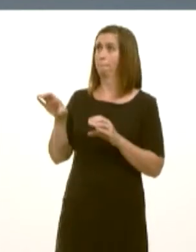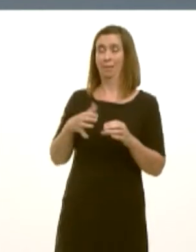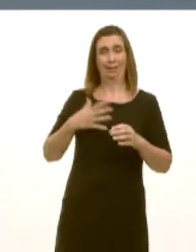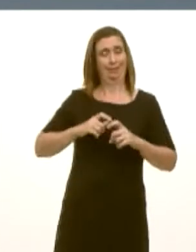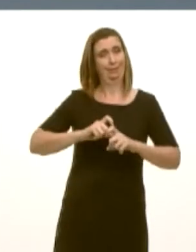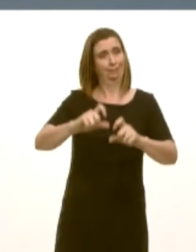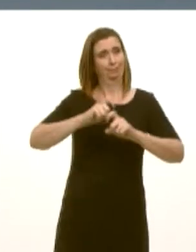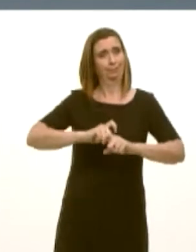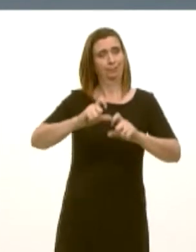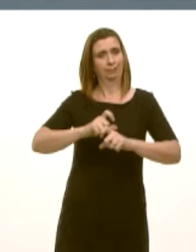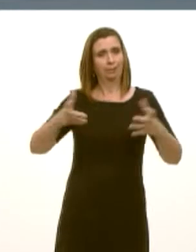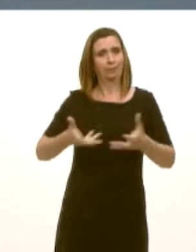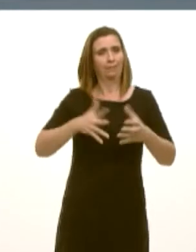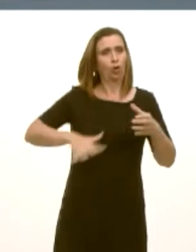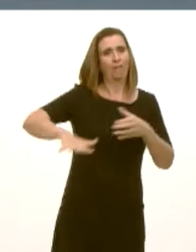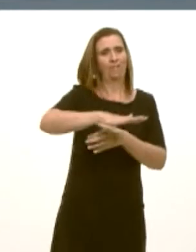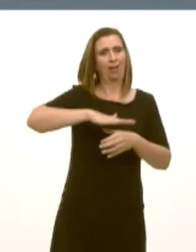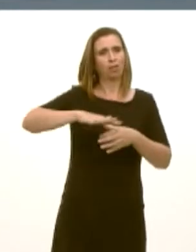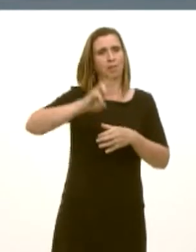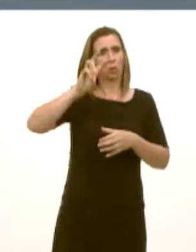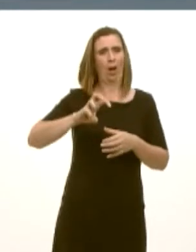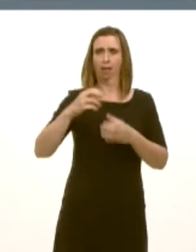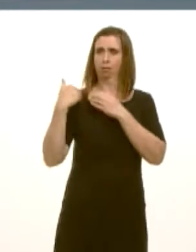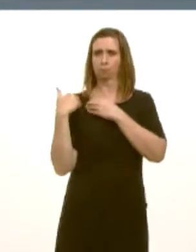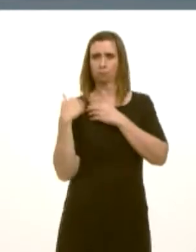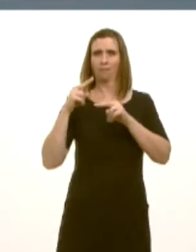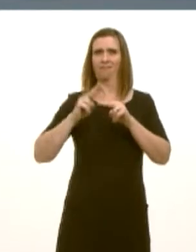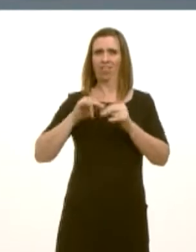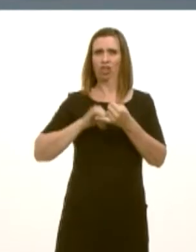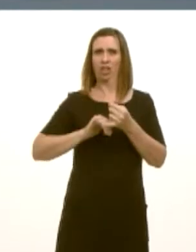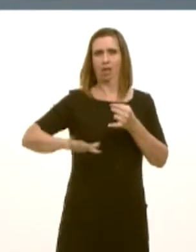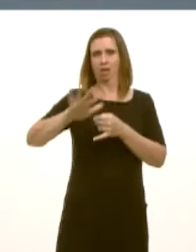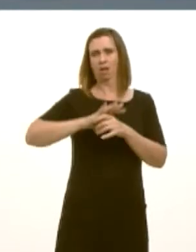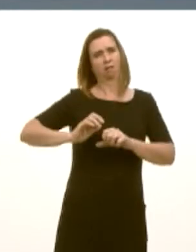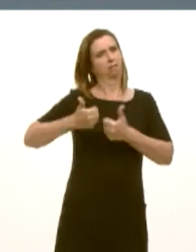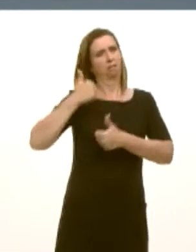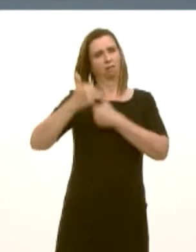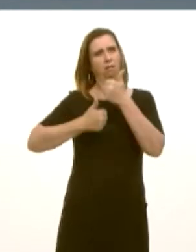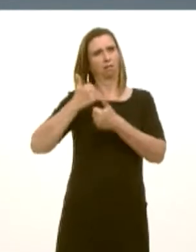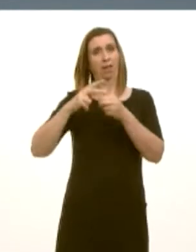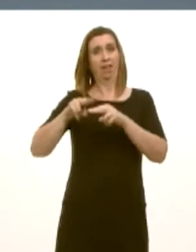work that Environment Wales has undertaken in Flintshire and across north Wales once it ceases to operate?